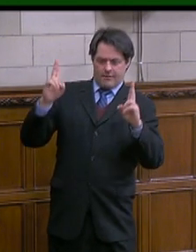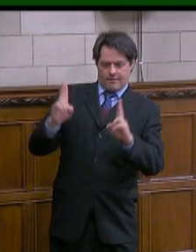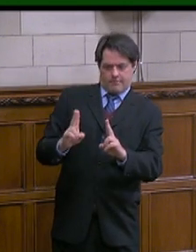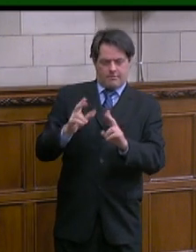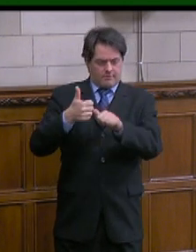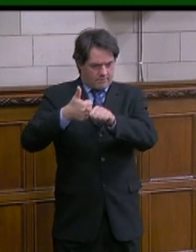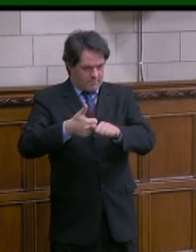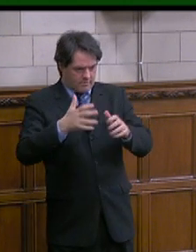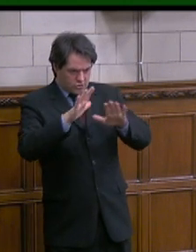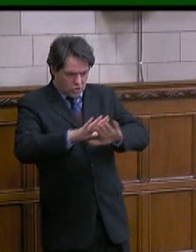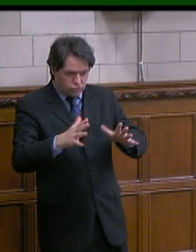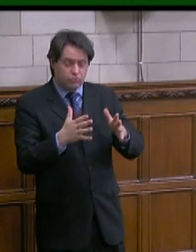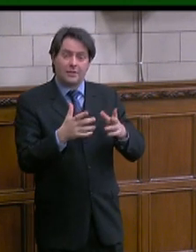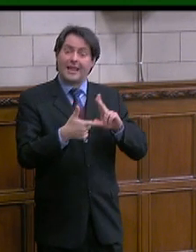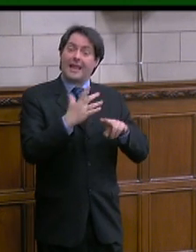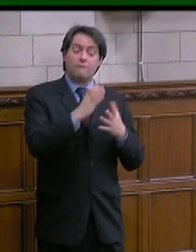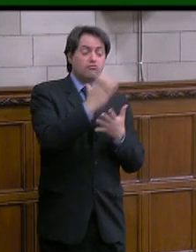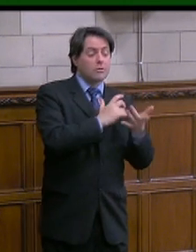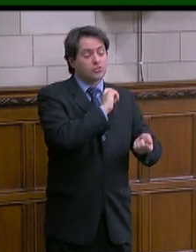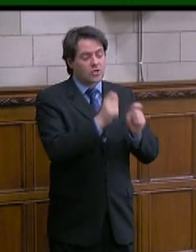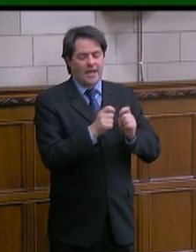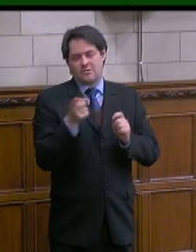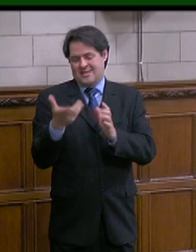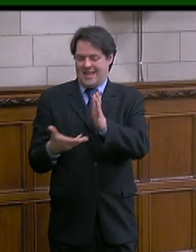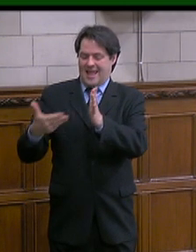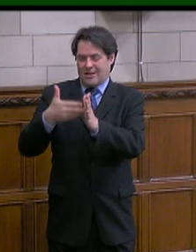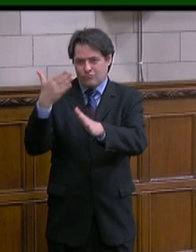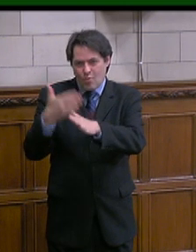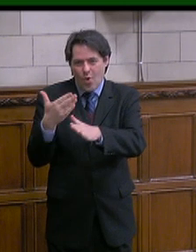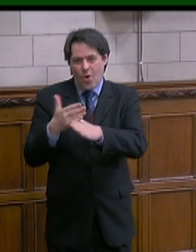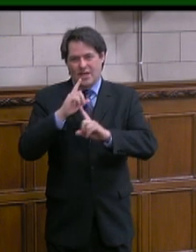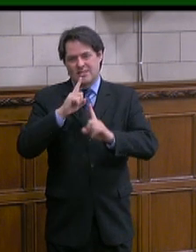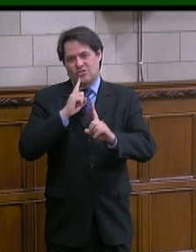Making changes to the curriculum causes increased workload for teachers, and now that we have